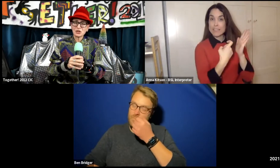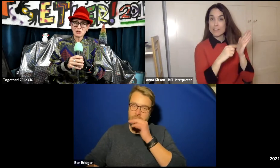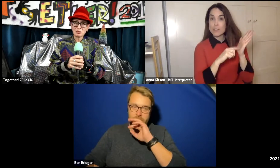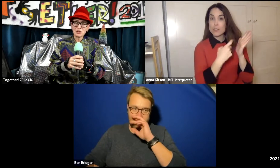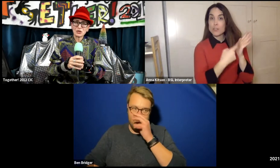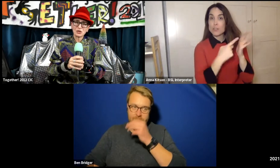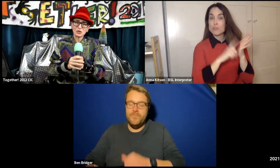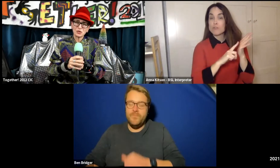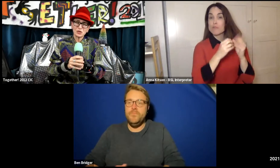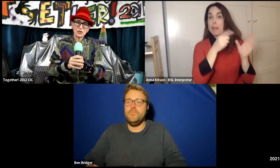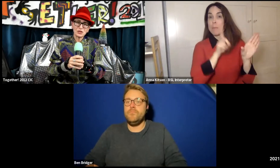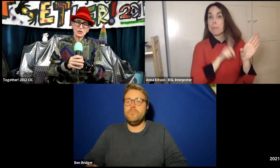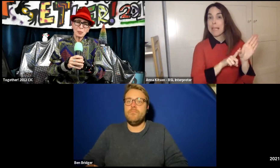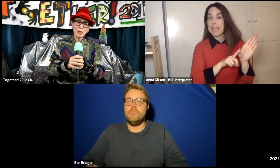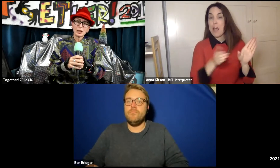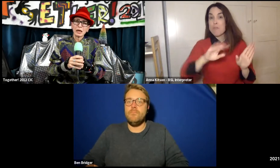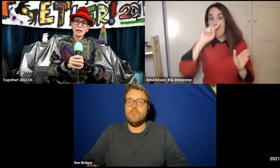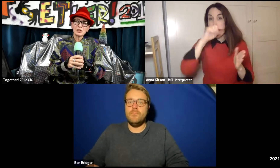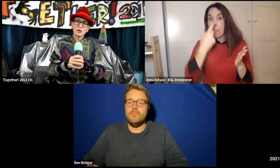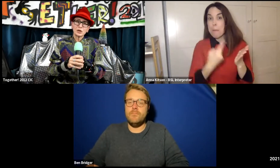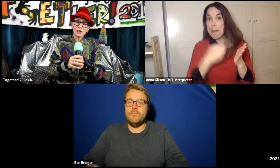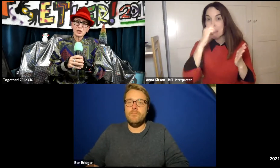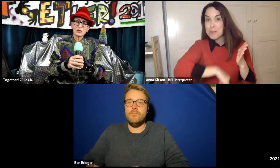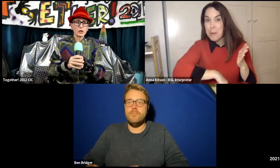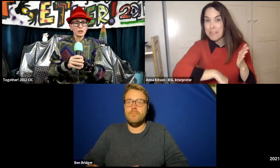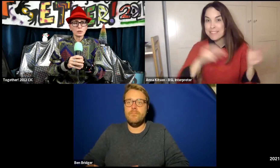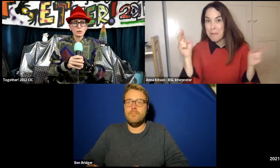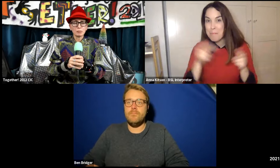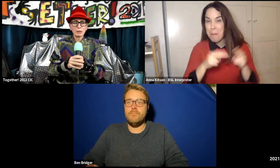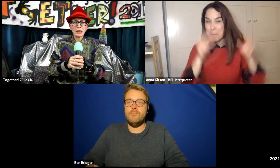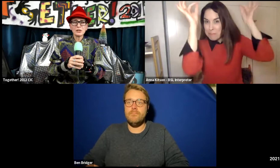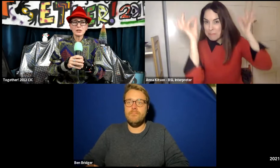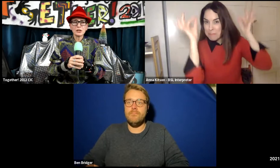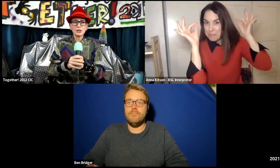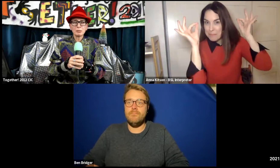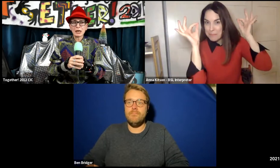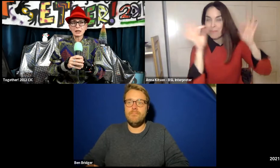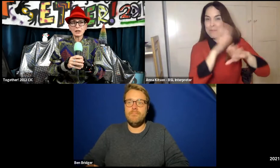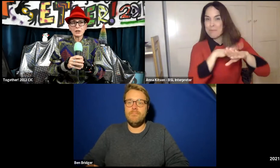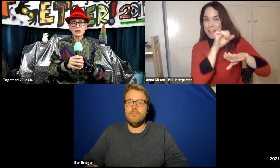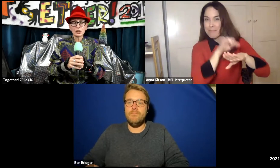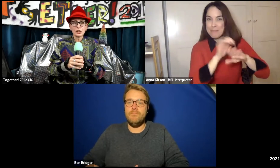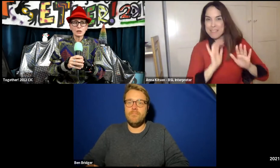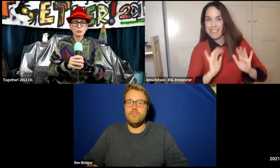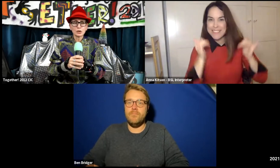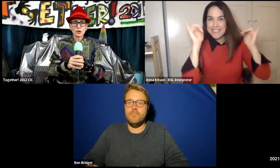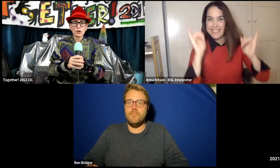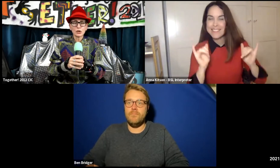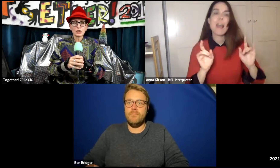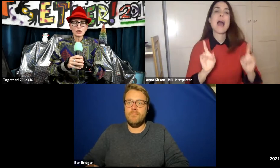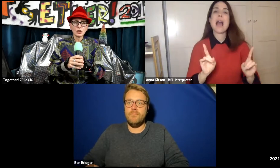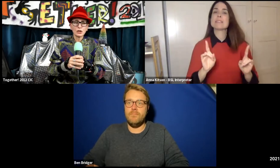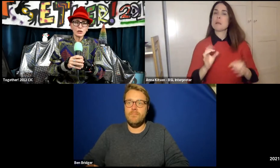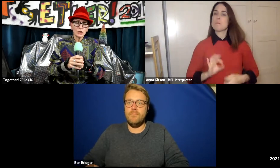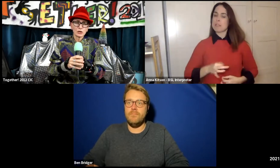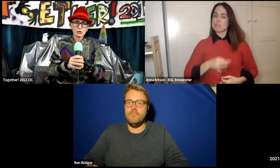celebration of the season. I have a paisley patterned shirt in greens,